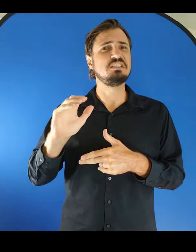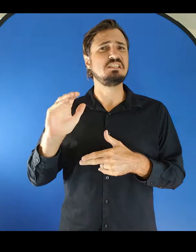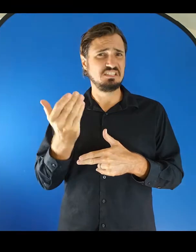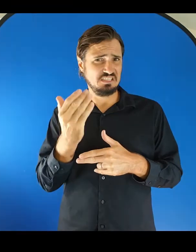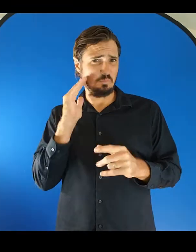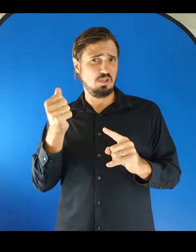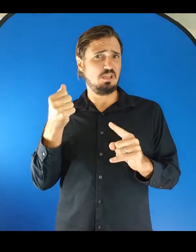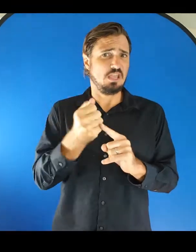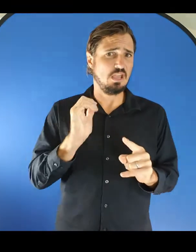over the weekend.